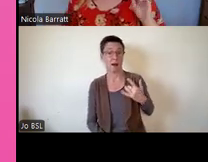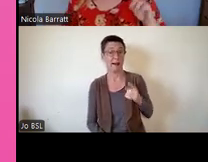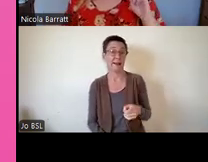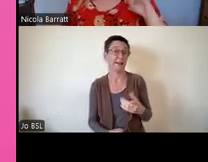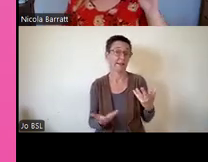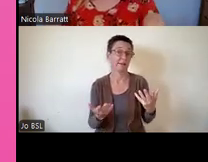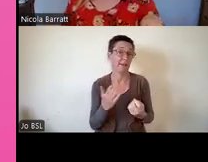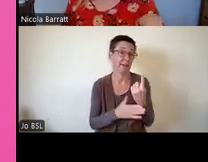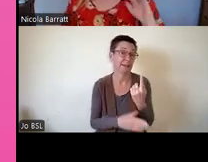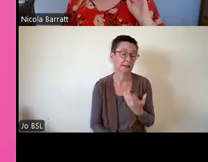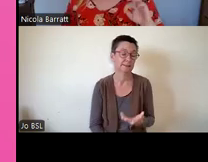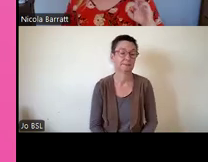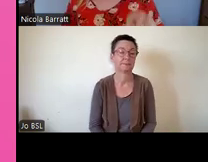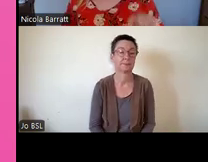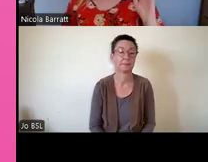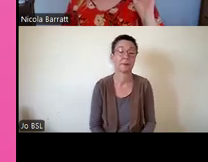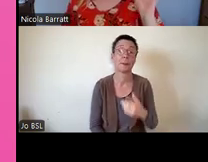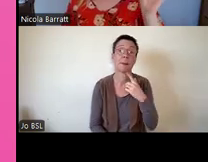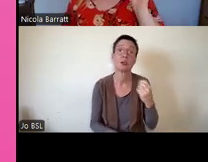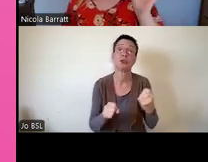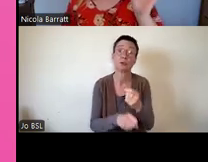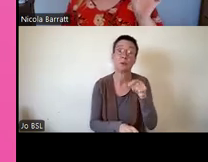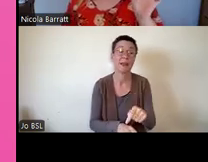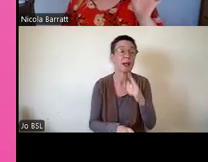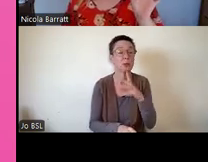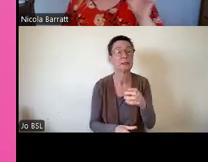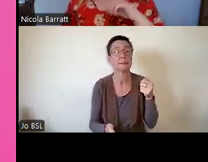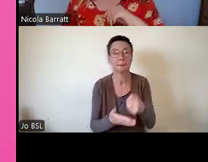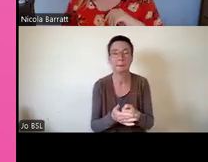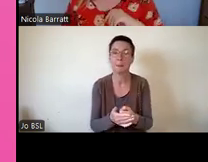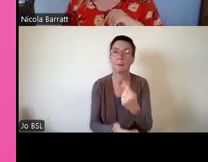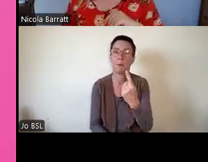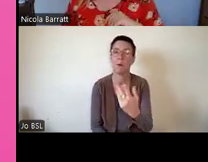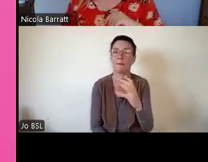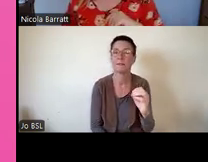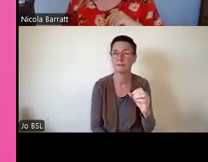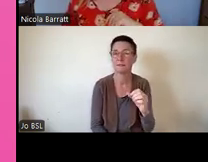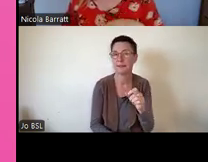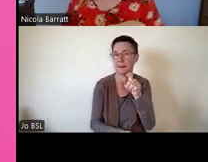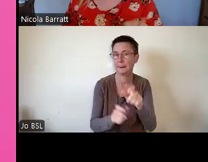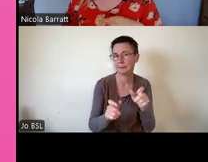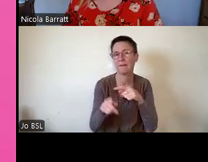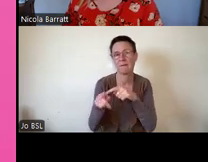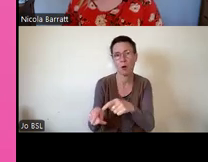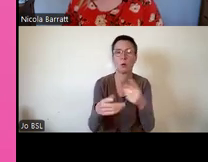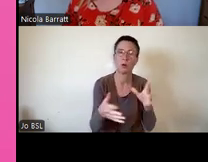In order to do it, you're going to need to have at least 150 followers or connections. That's the criteria.